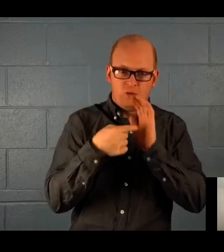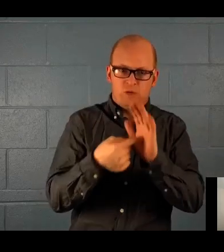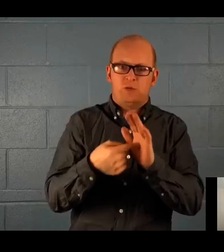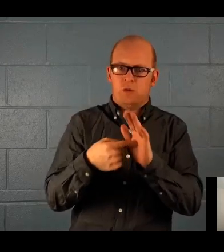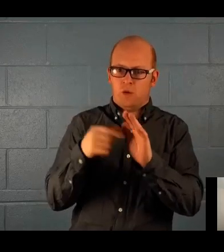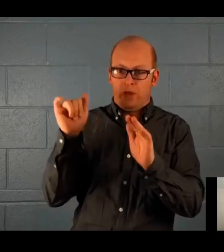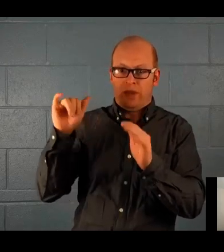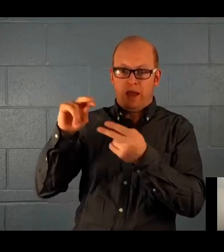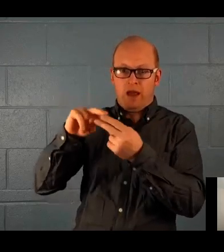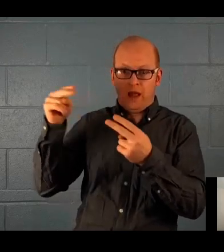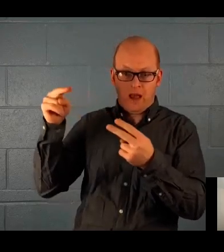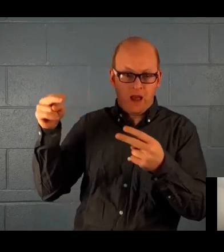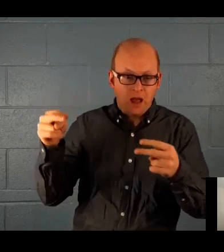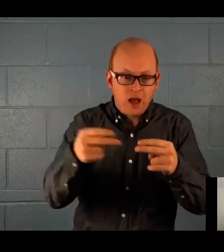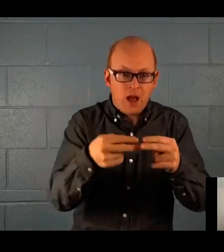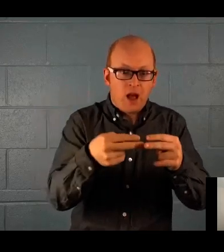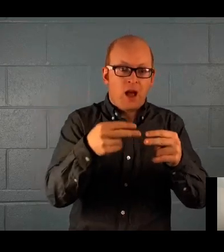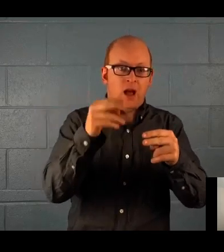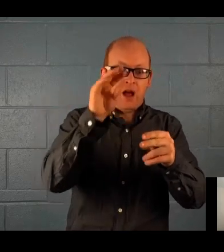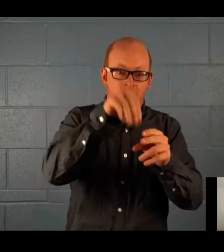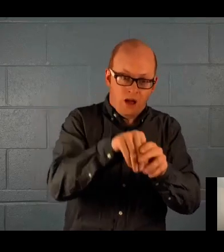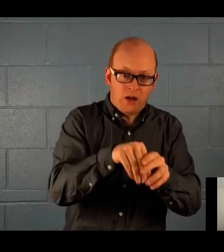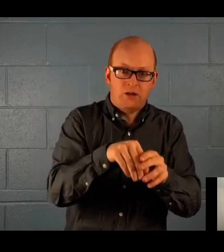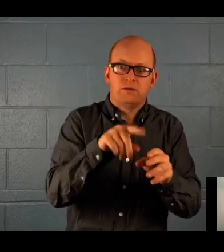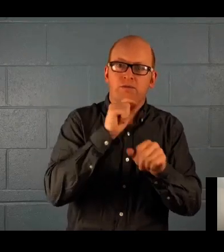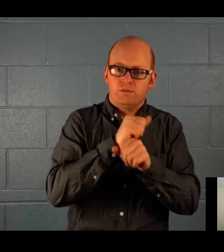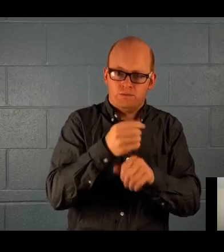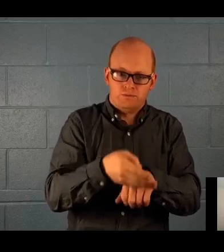phenotype, as well as the opsin trafficking defect that we